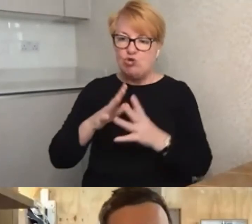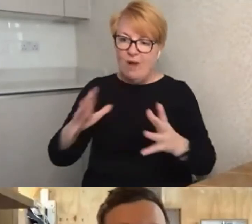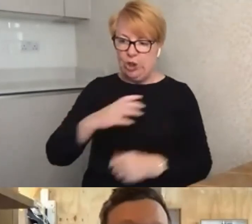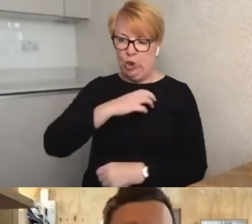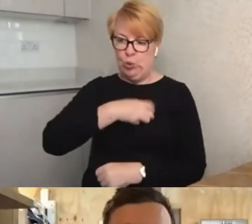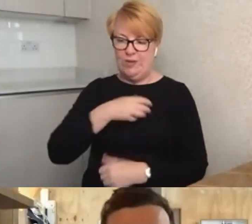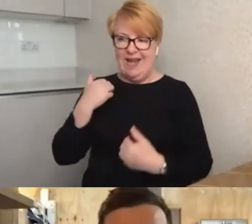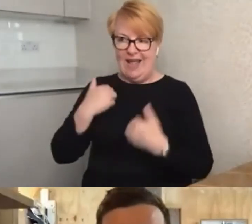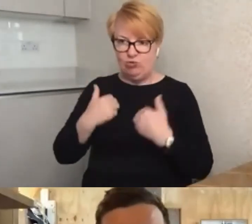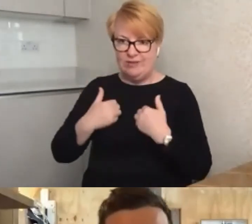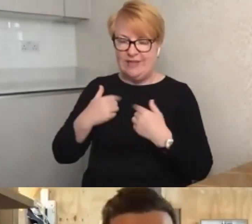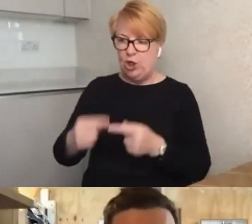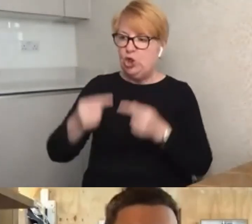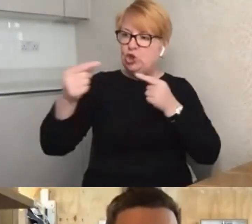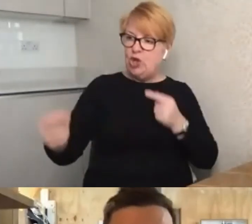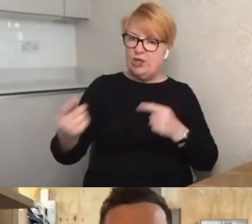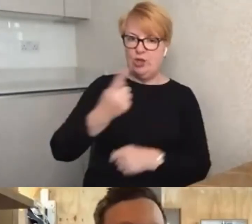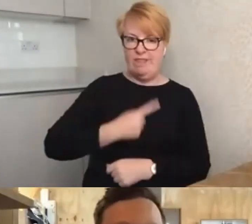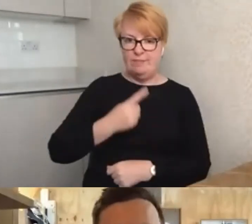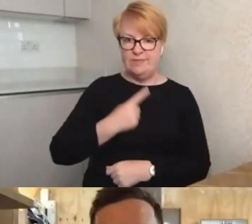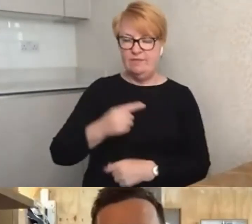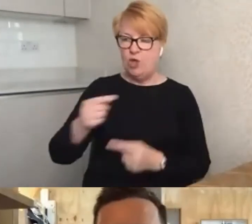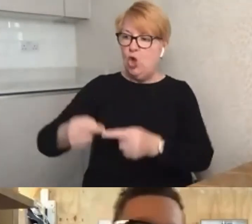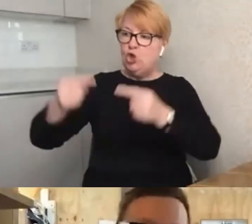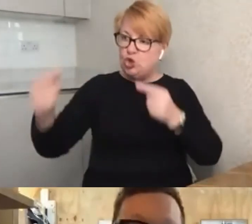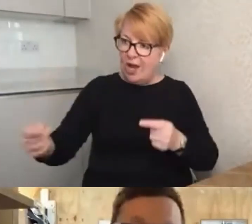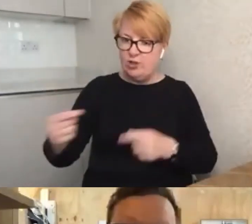challenging the role of artists challenging, what does it mean to be here?